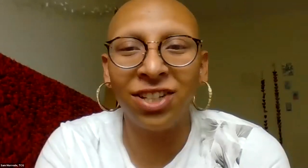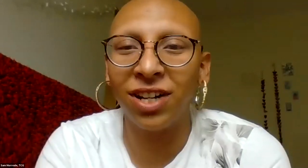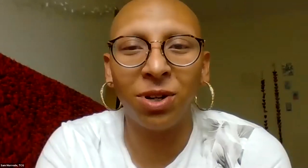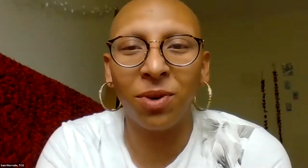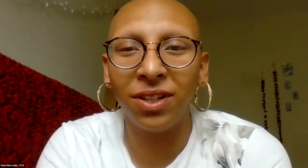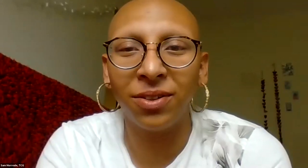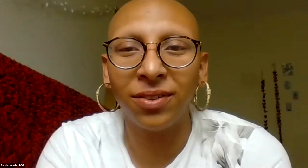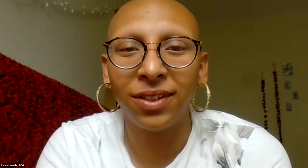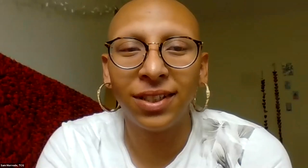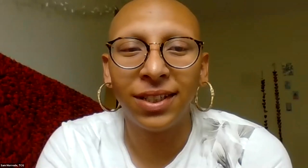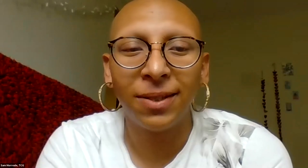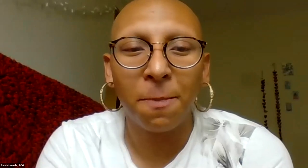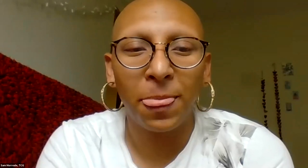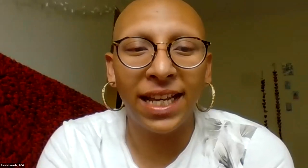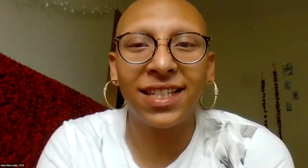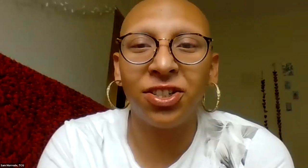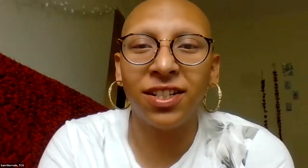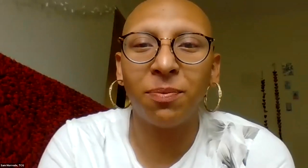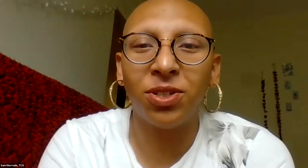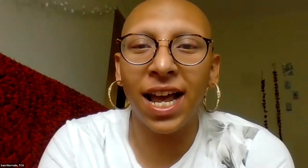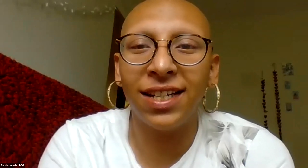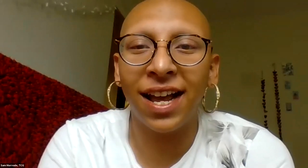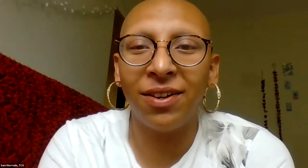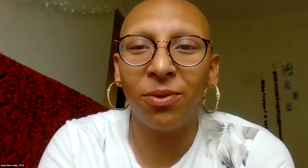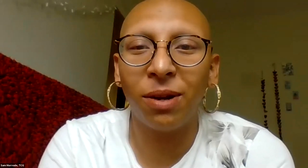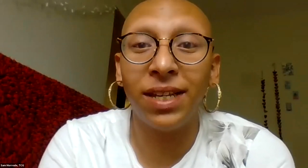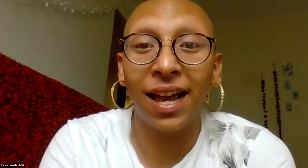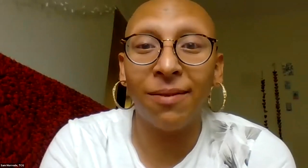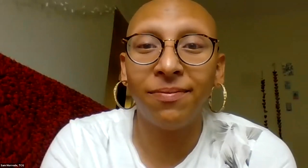each and every one of you. This session is supposed to end at 1:00 p.m.